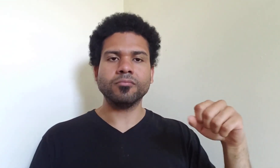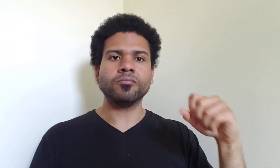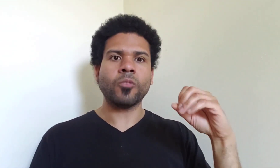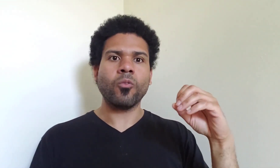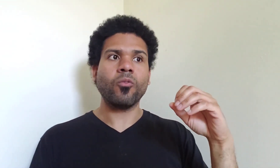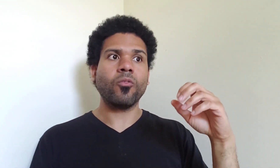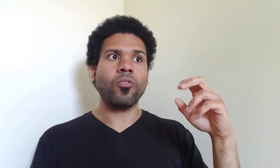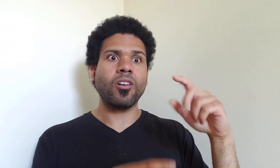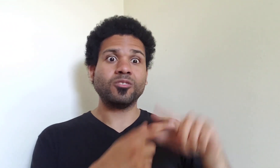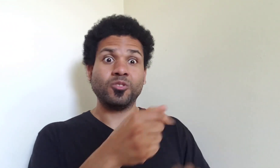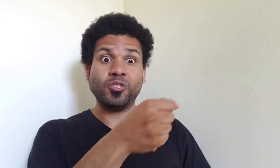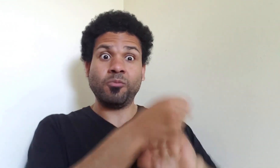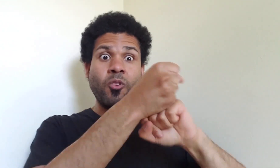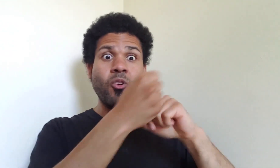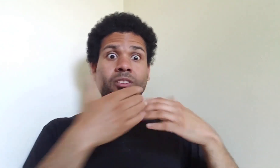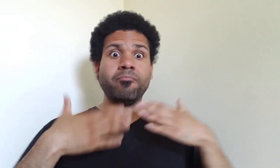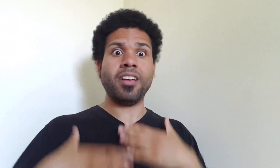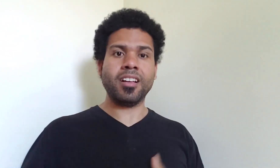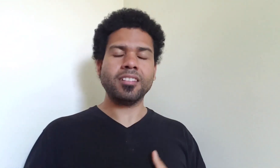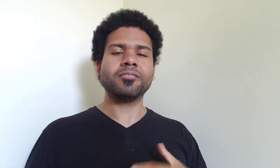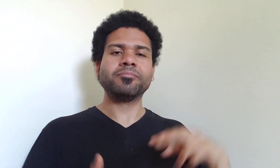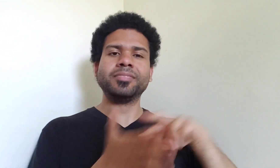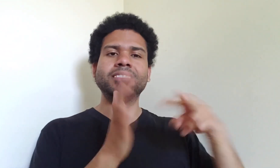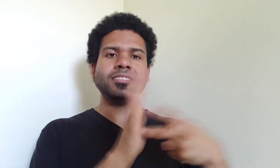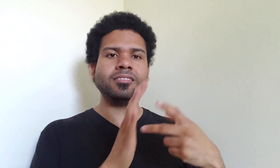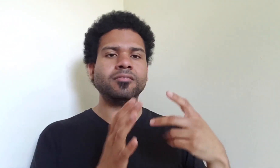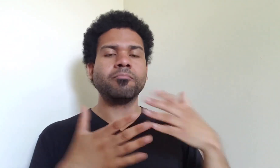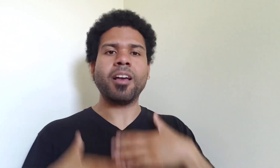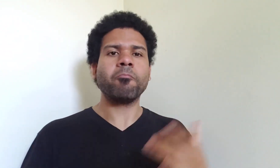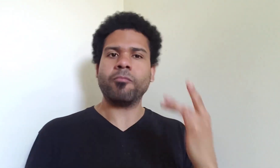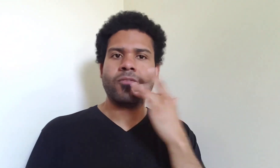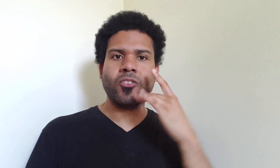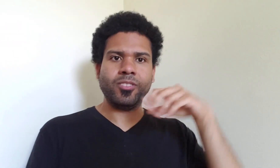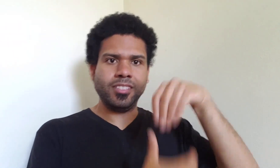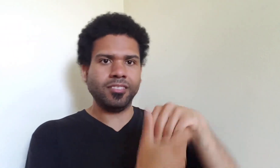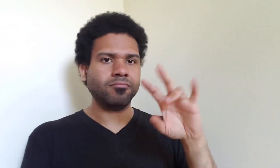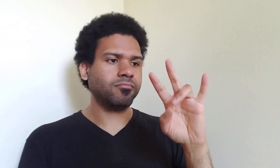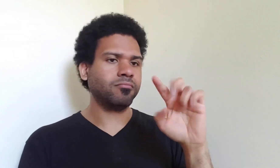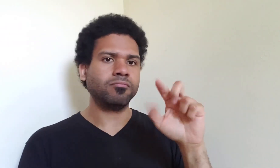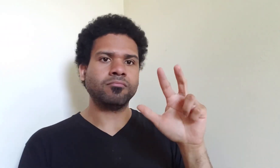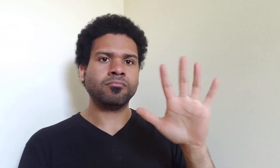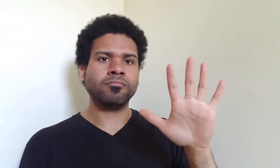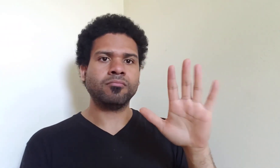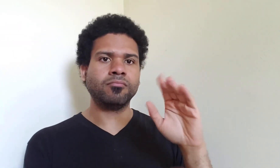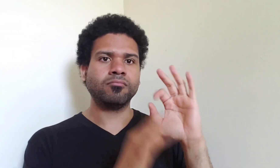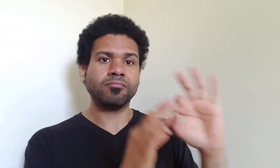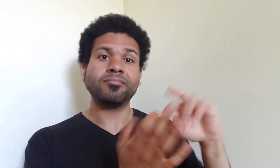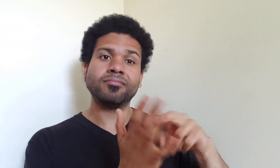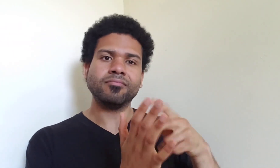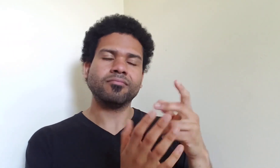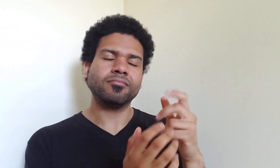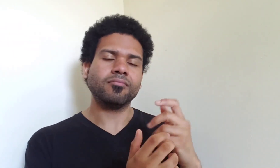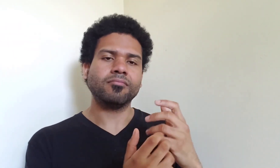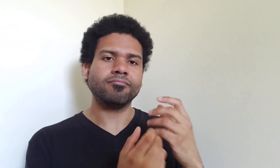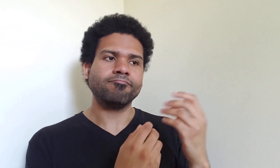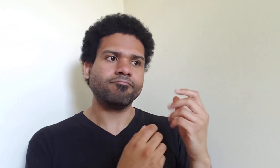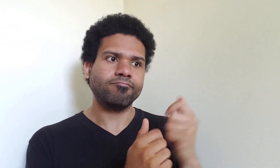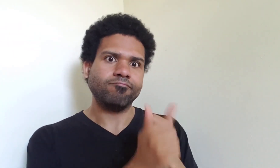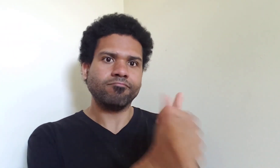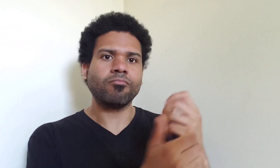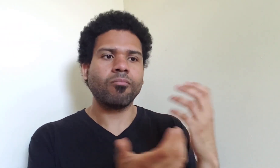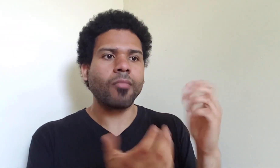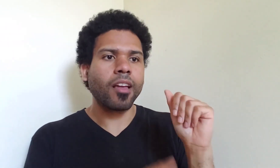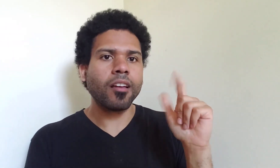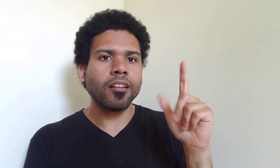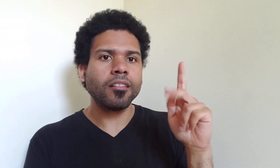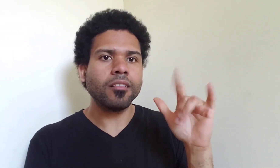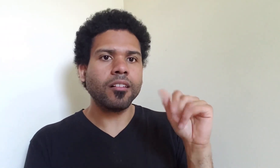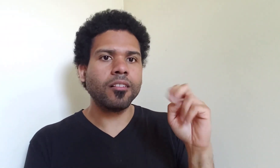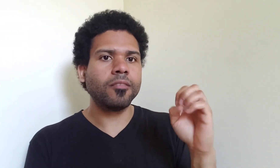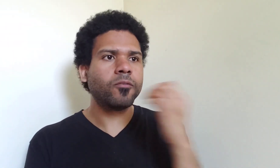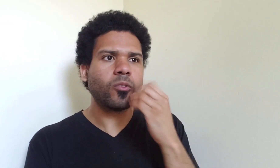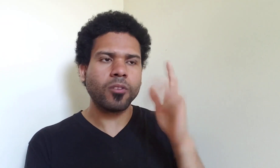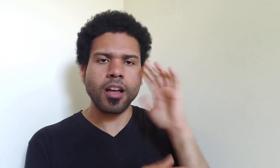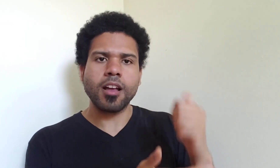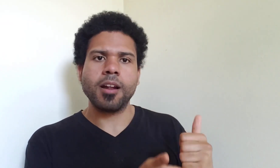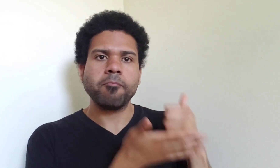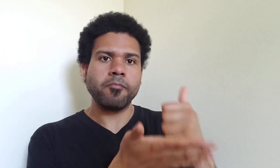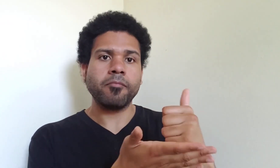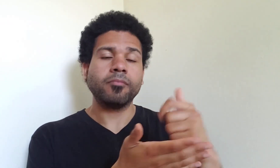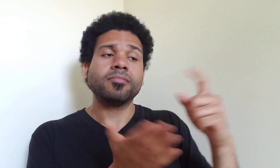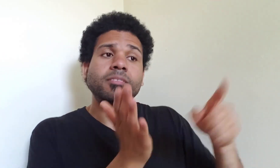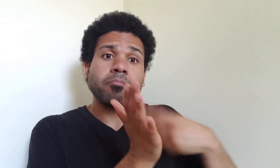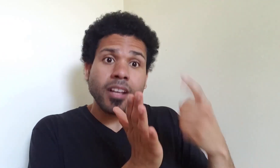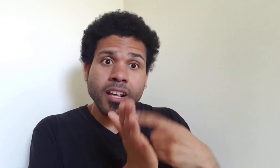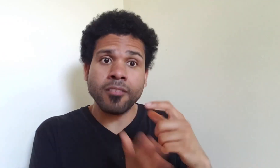Your body prefers a pH of 7.35, which means the person should eat alkaline food to regain the balance in pH levels.